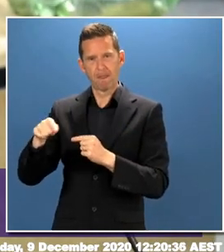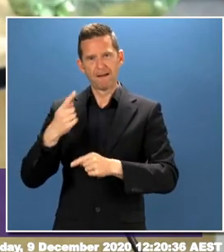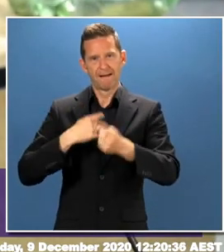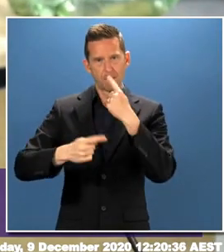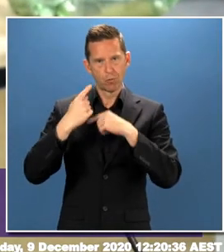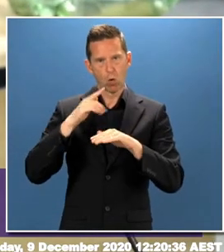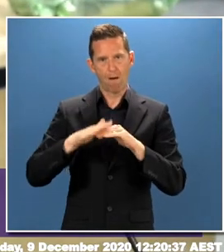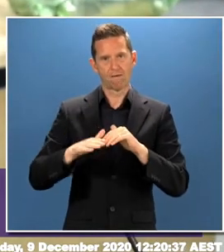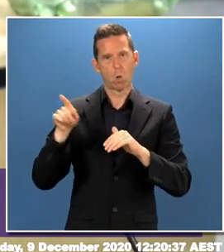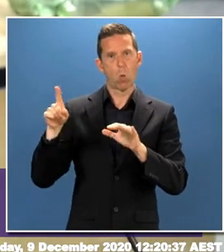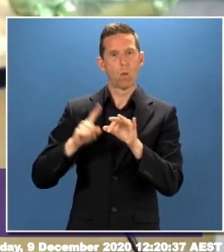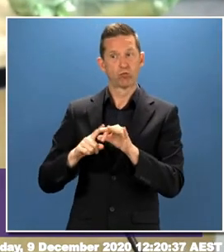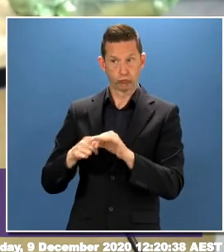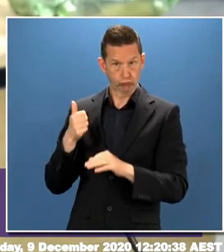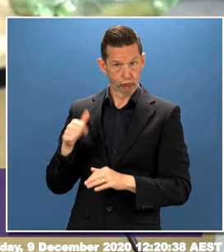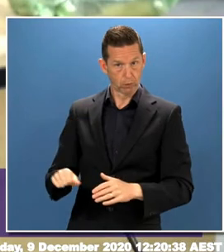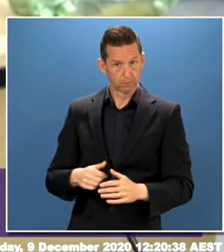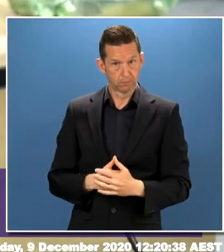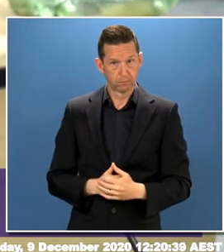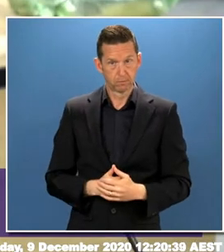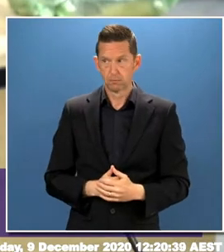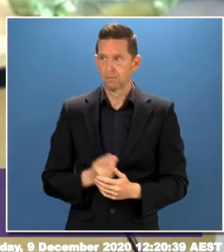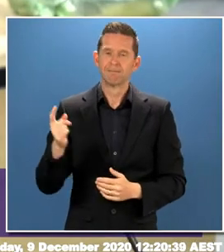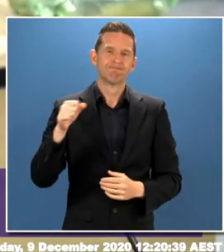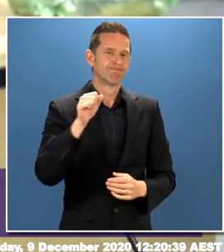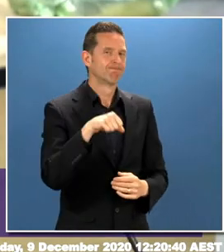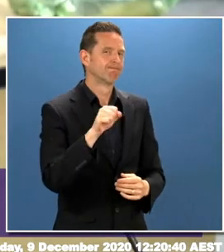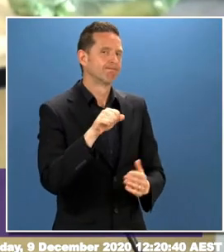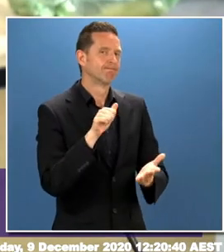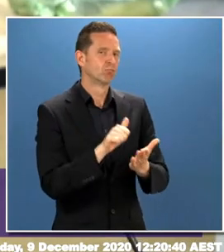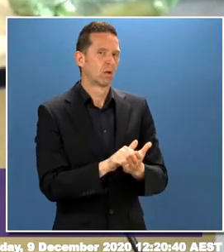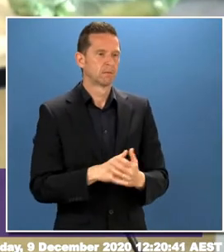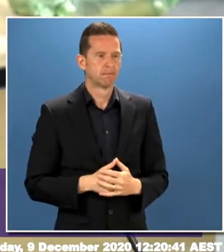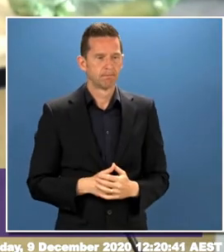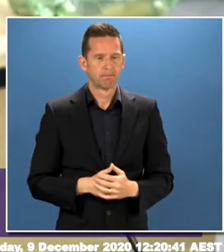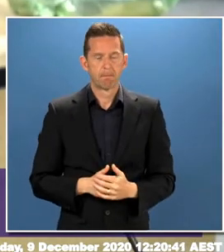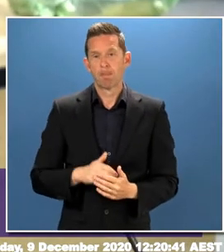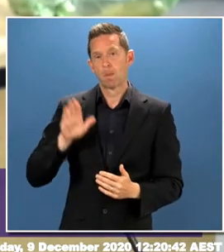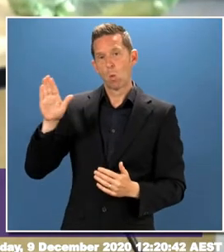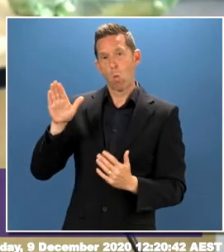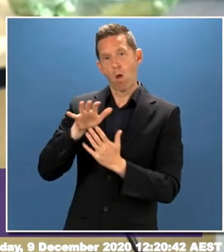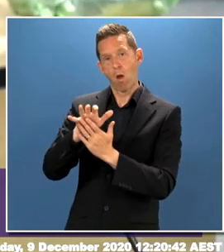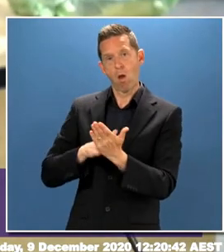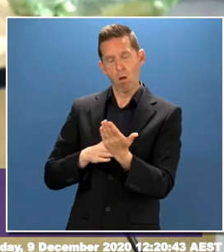in regards to those questions. That's right, isn't it? Yes, that's correct. And in your statement you've provided observations